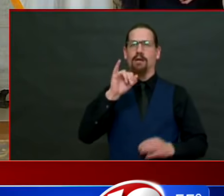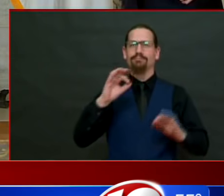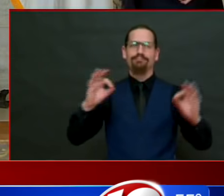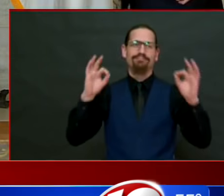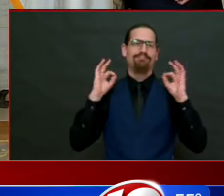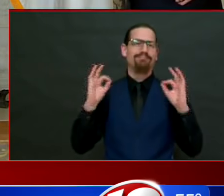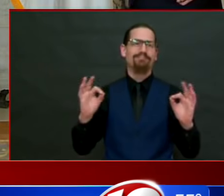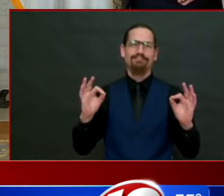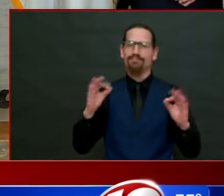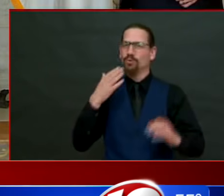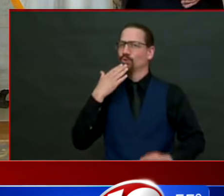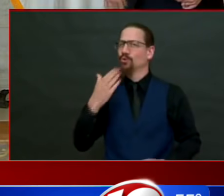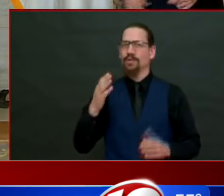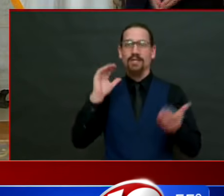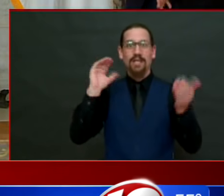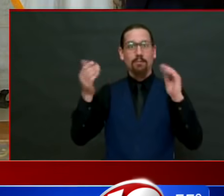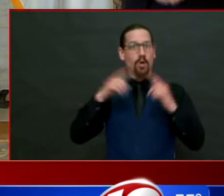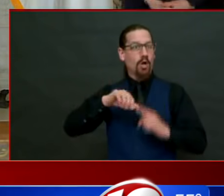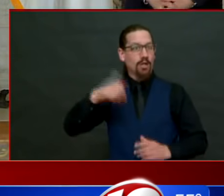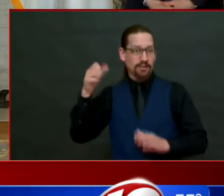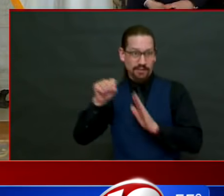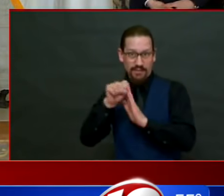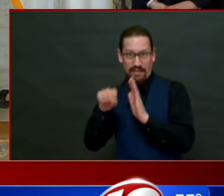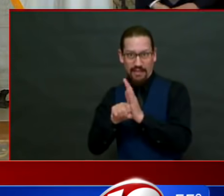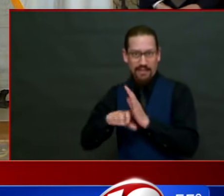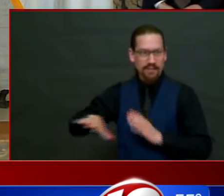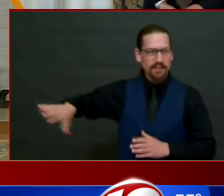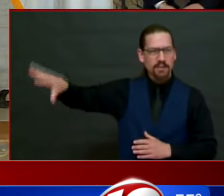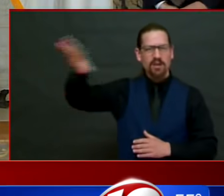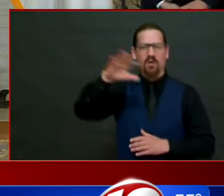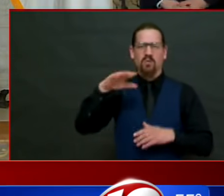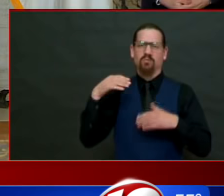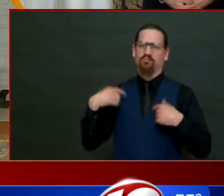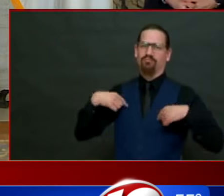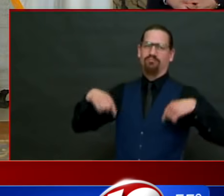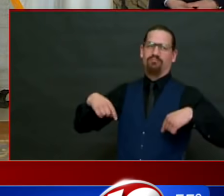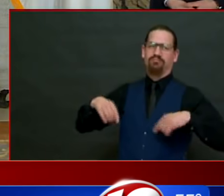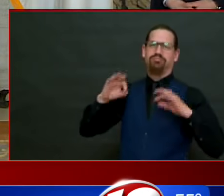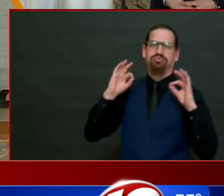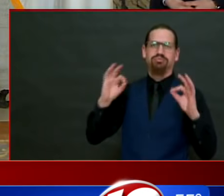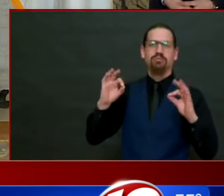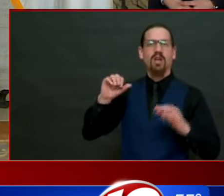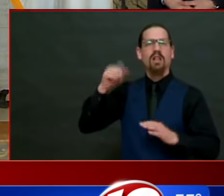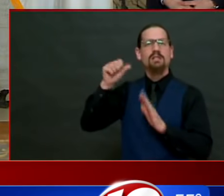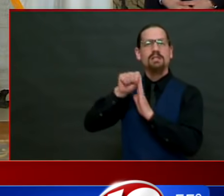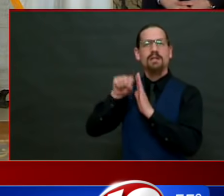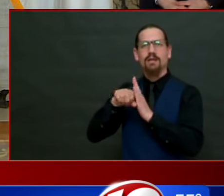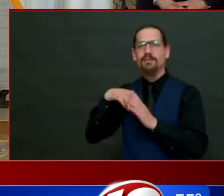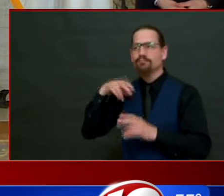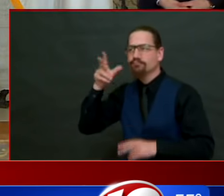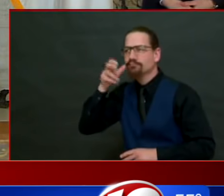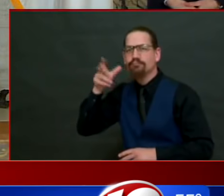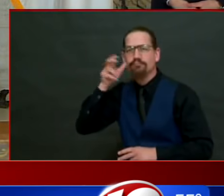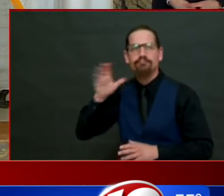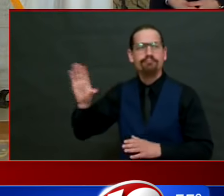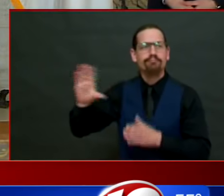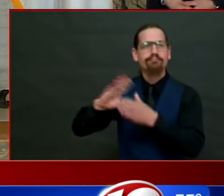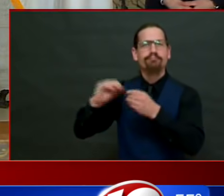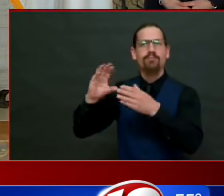THE GOOD NEWS IS RHODE ISLAND IS FARING WELL COMPARED TO OTHER STATES.